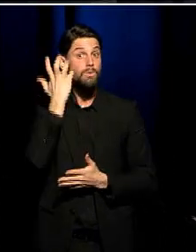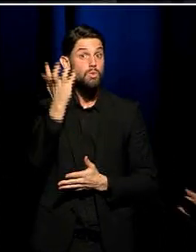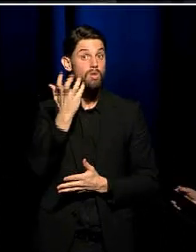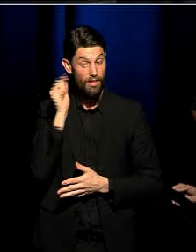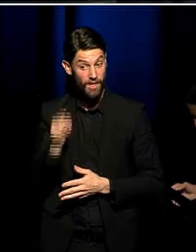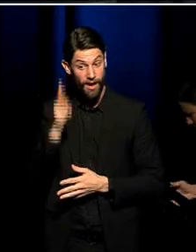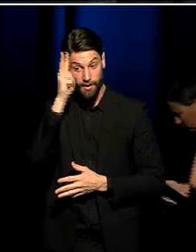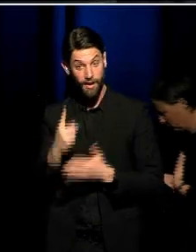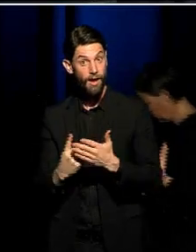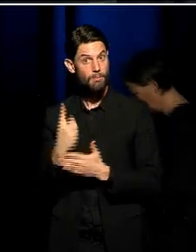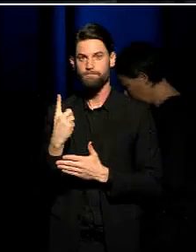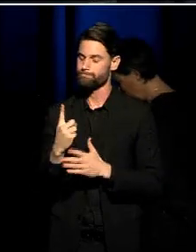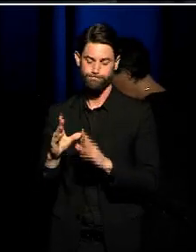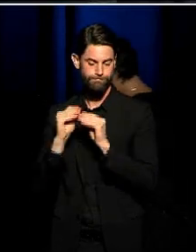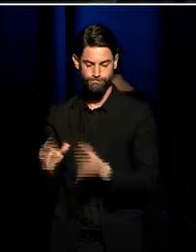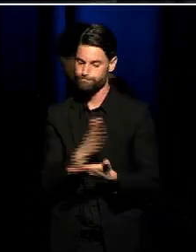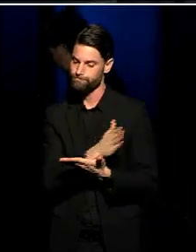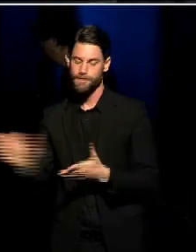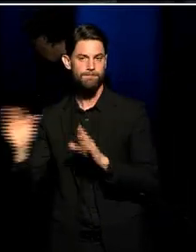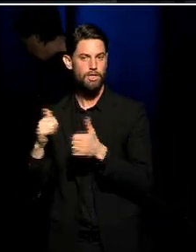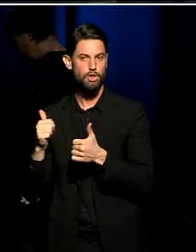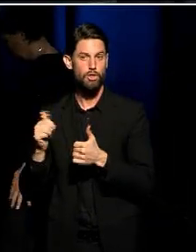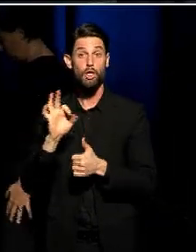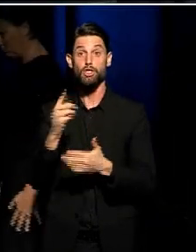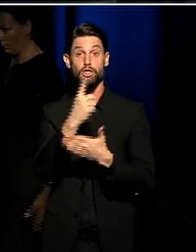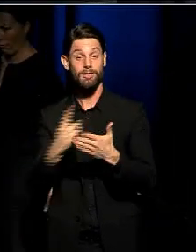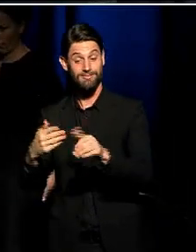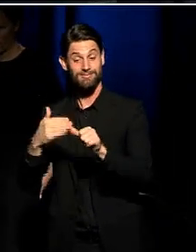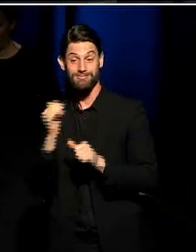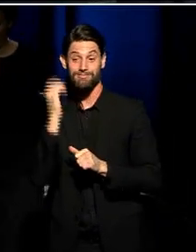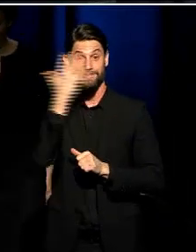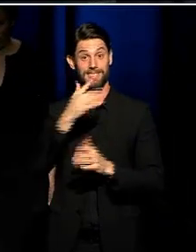with disability and, indeed, for all Australians with disability to live